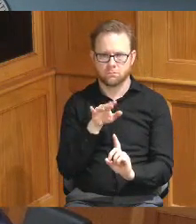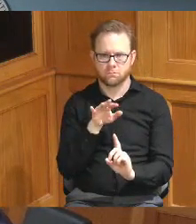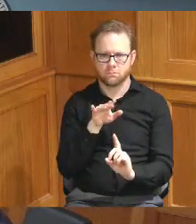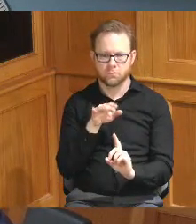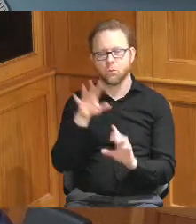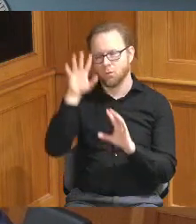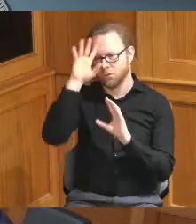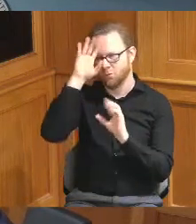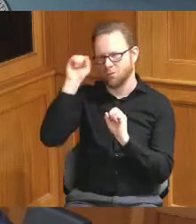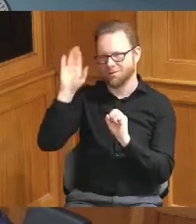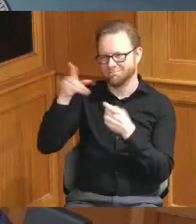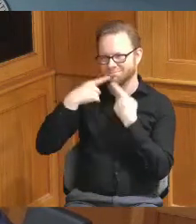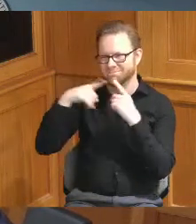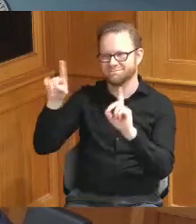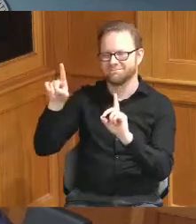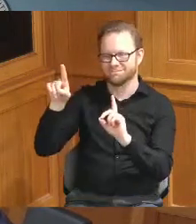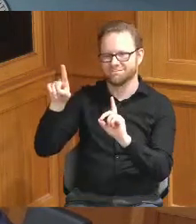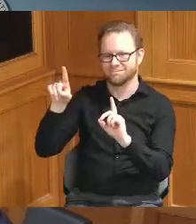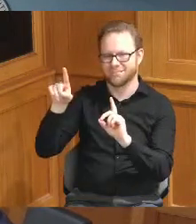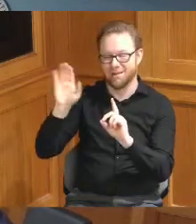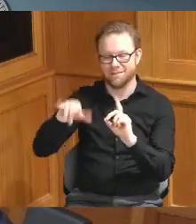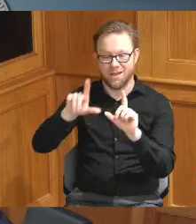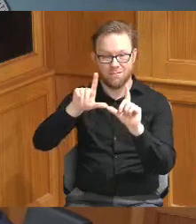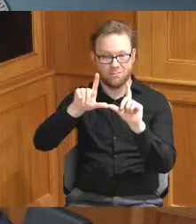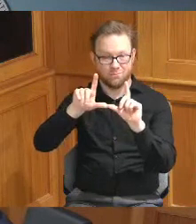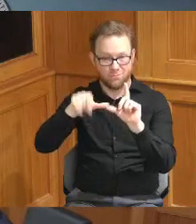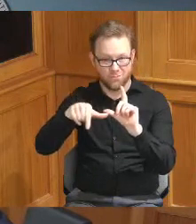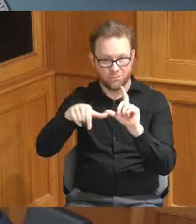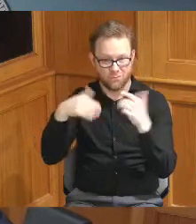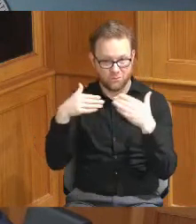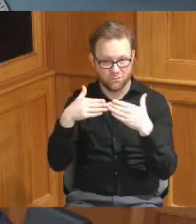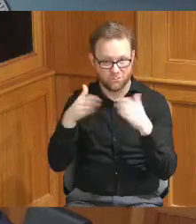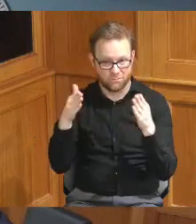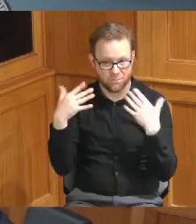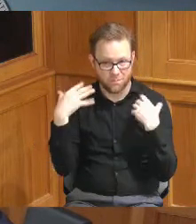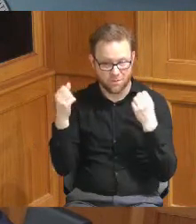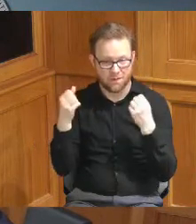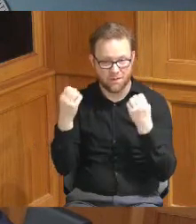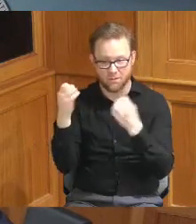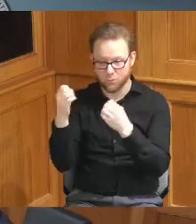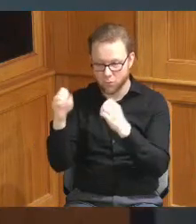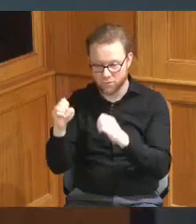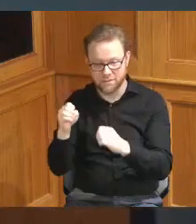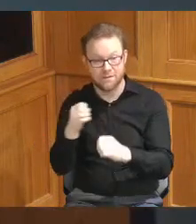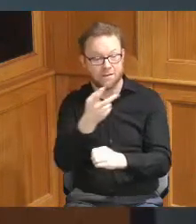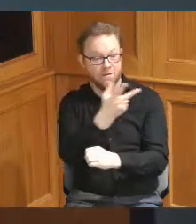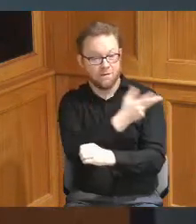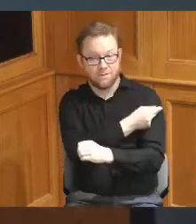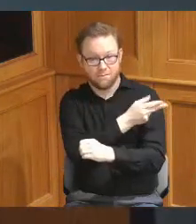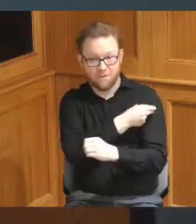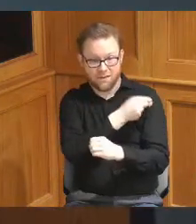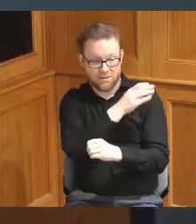Presidential declaration and the closing of the vaccination clinics I guess my first question is